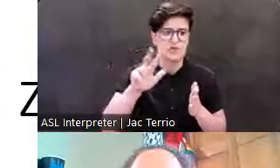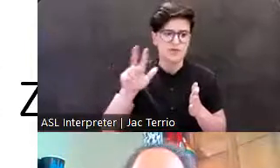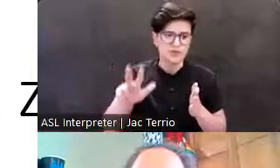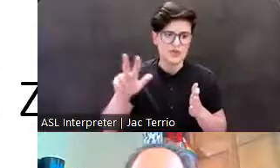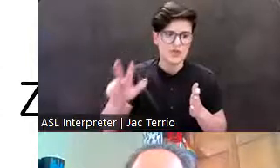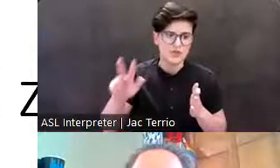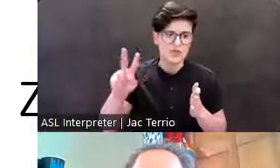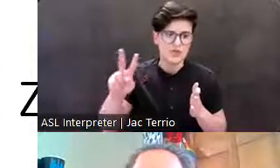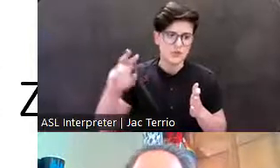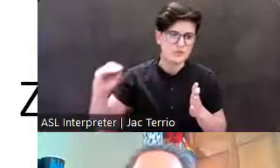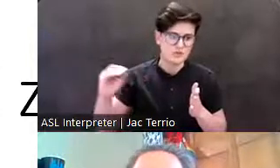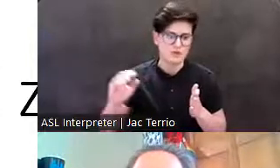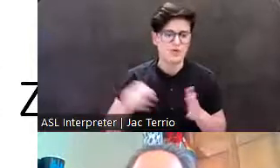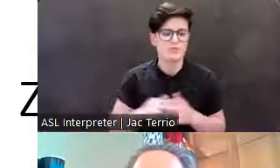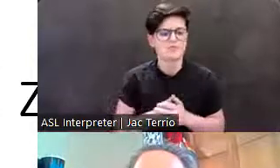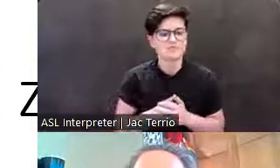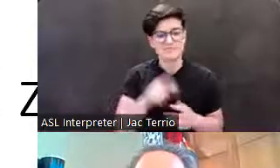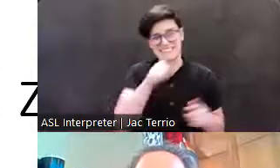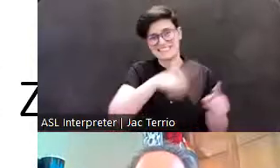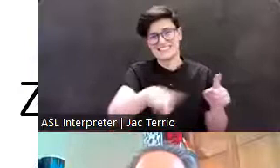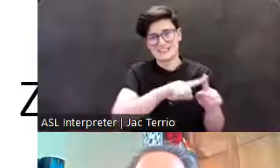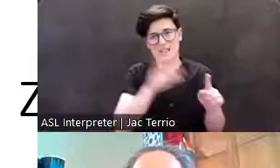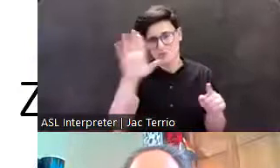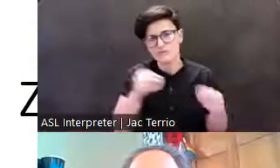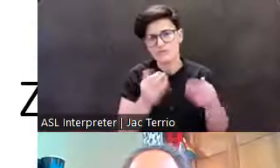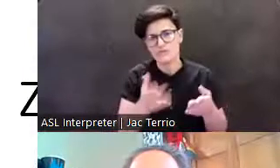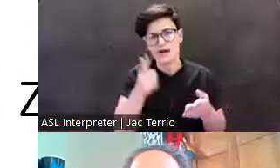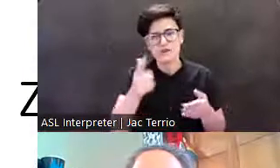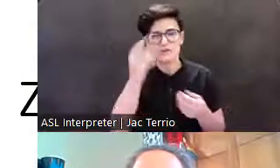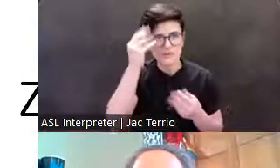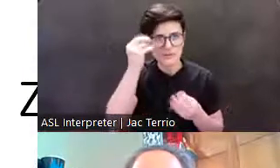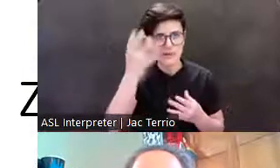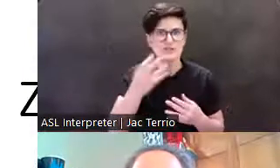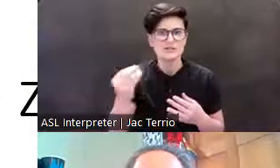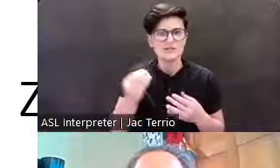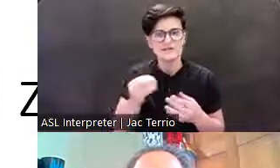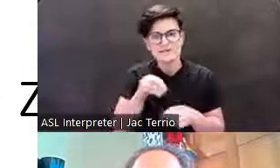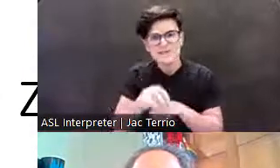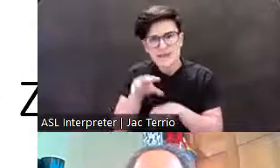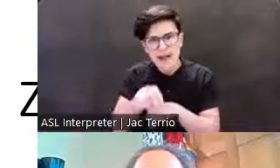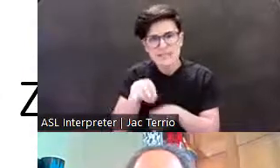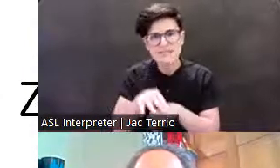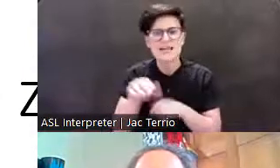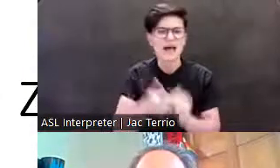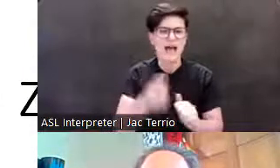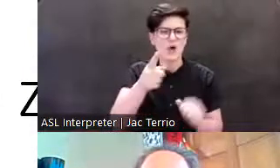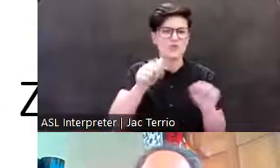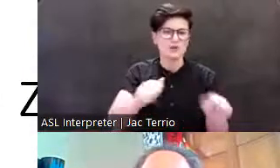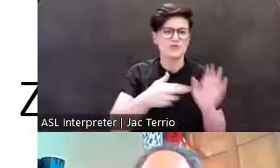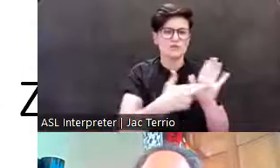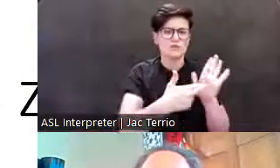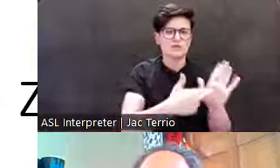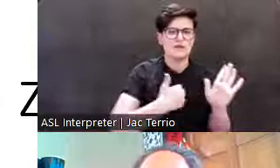They will give you advice on how you can represent yourself or they may be able to refer you